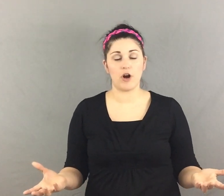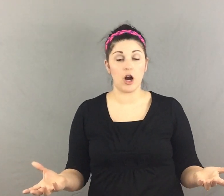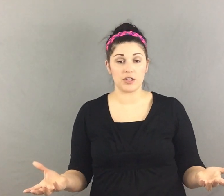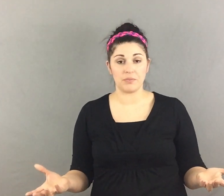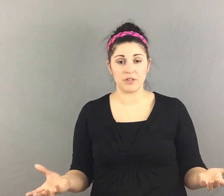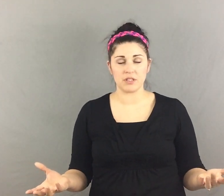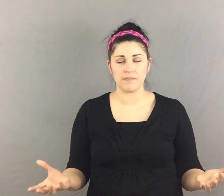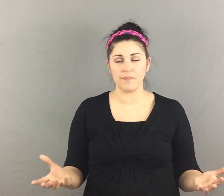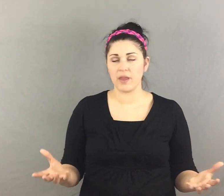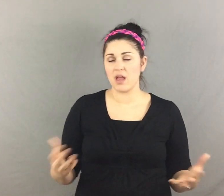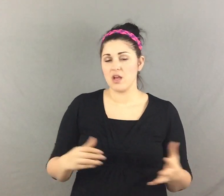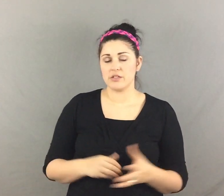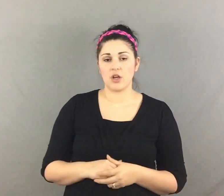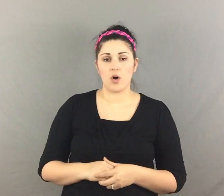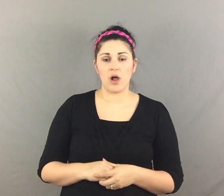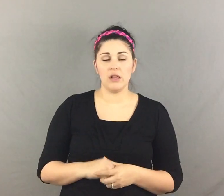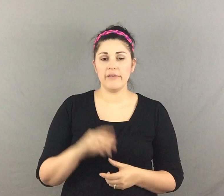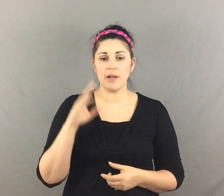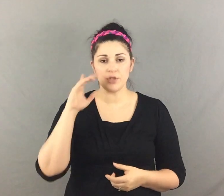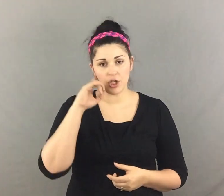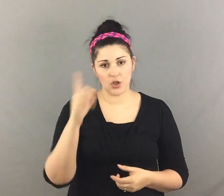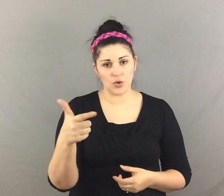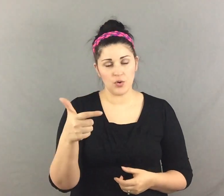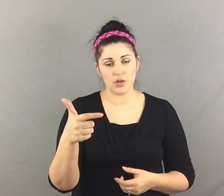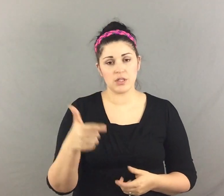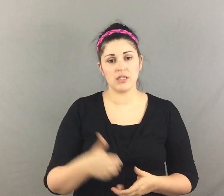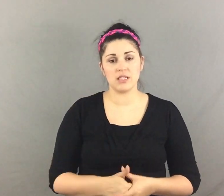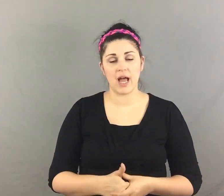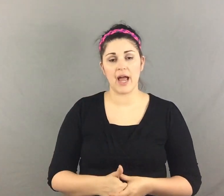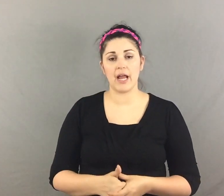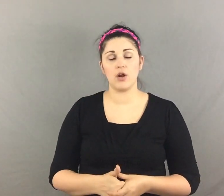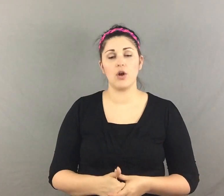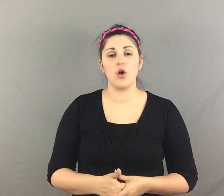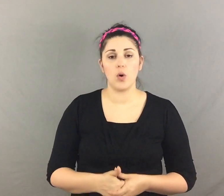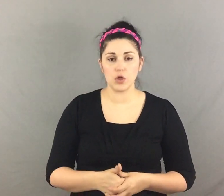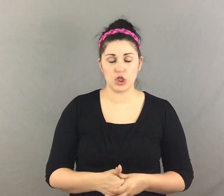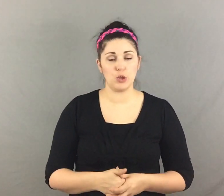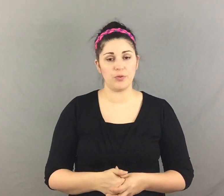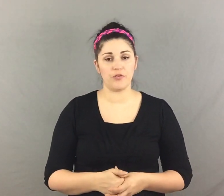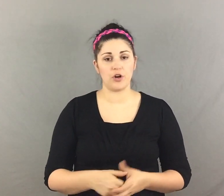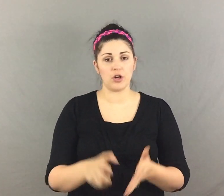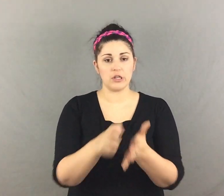for octopus, so I'll leave it up to you to decide which you prefer.